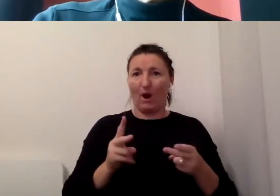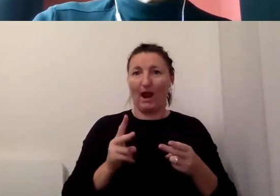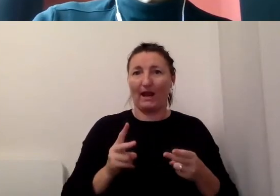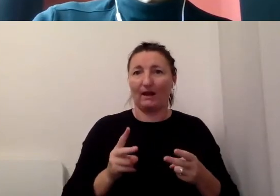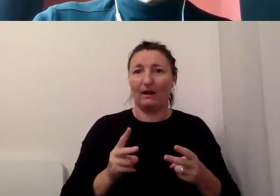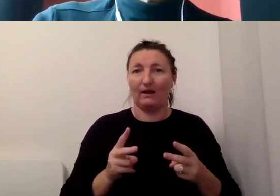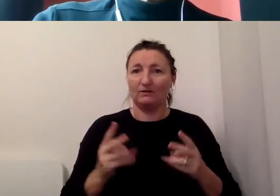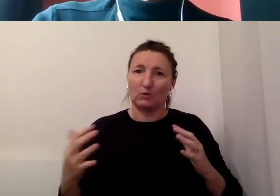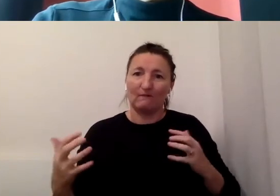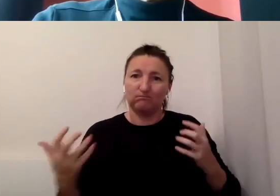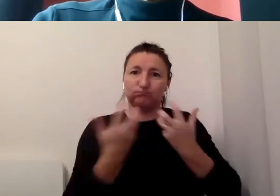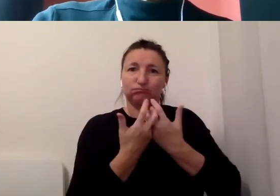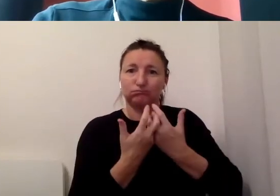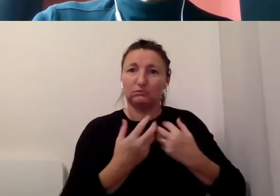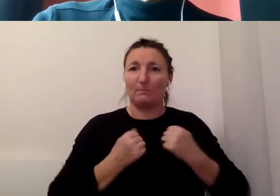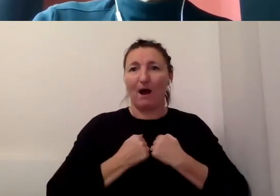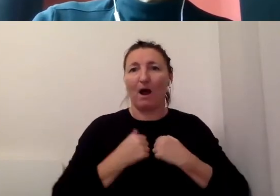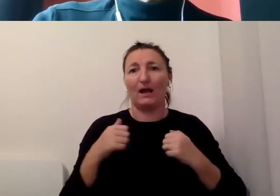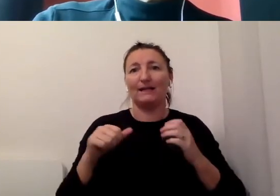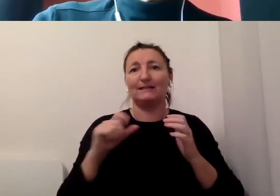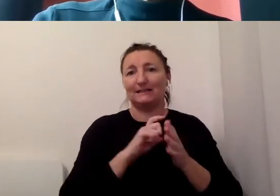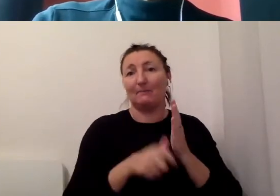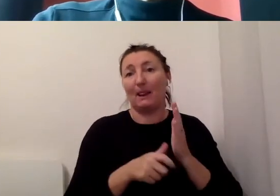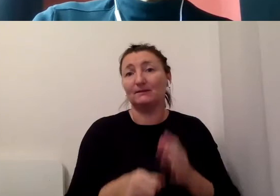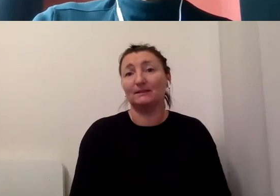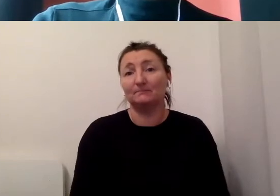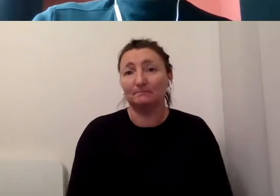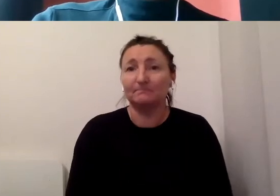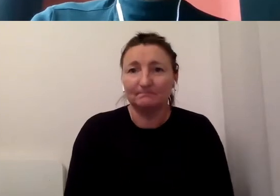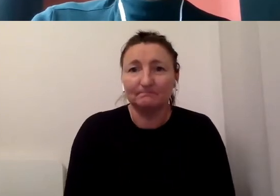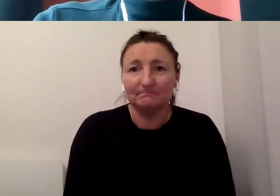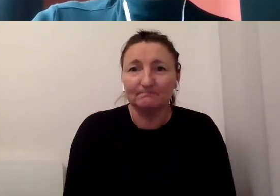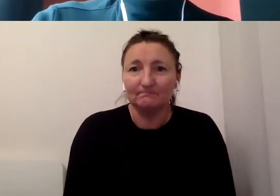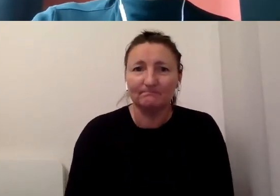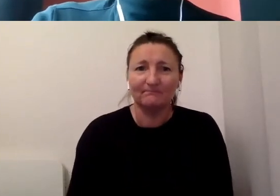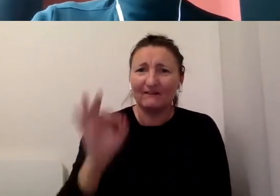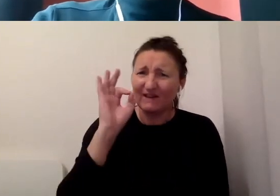that you might have with your disabilities. Alex: Fantastic, really interesting project.